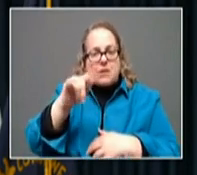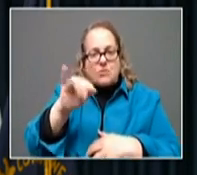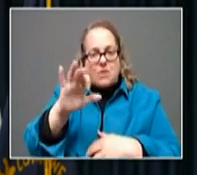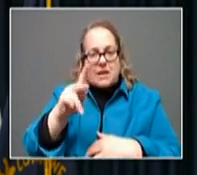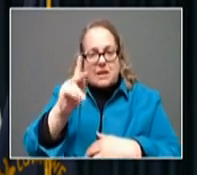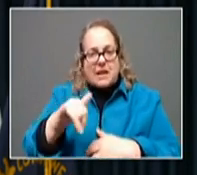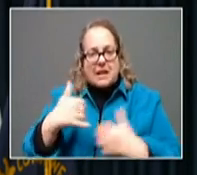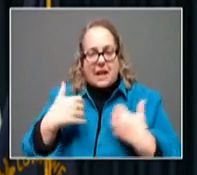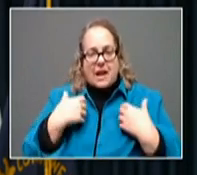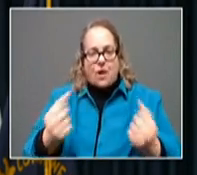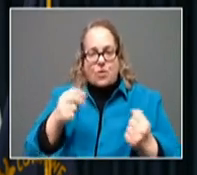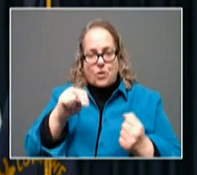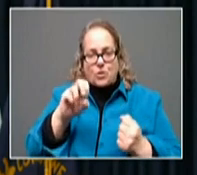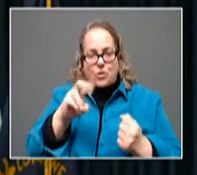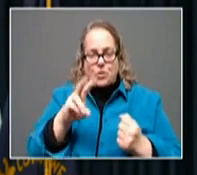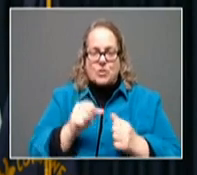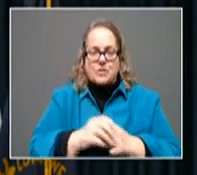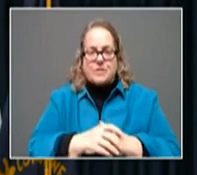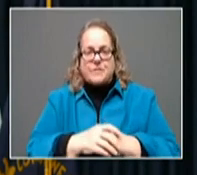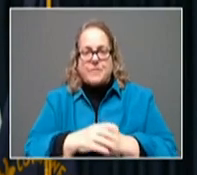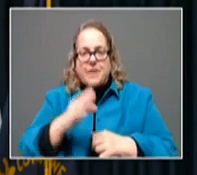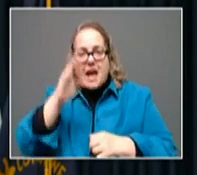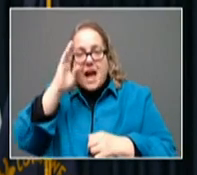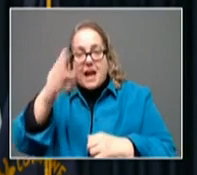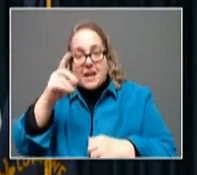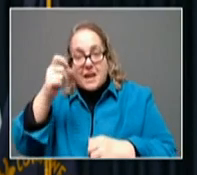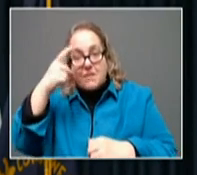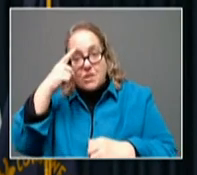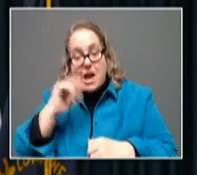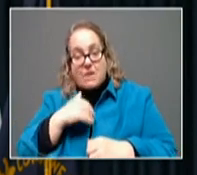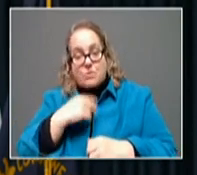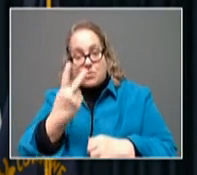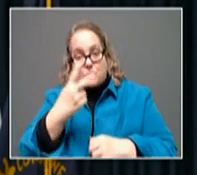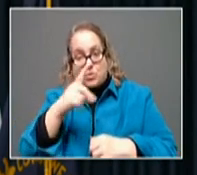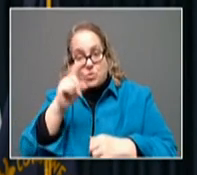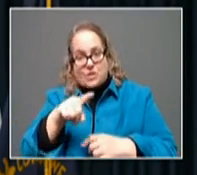Um, Hi governor. Um, I have two questions like everyone else today, but